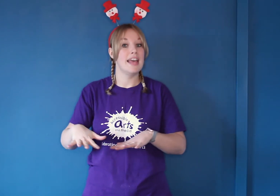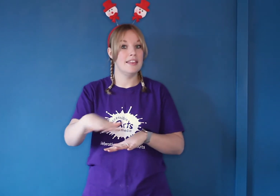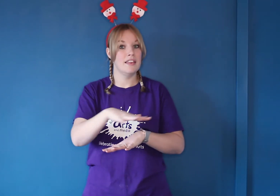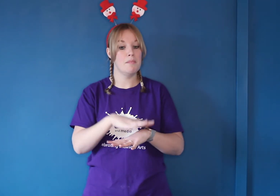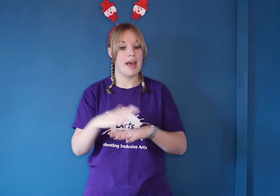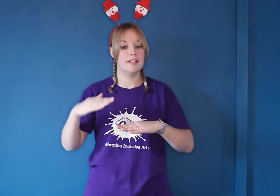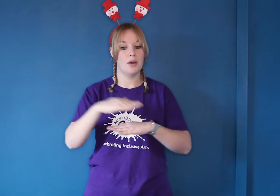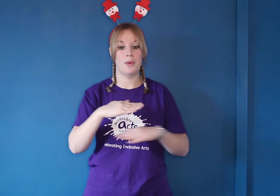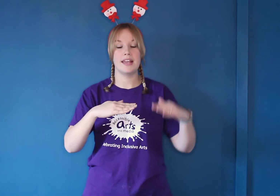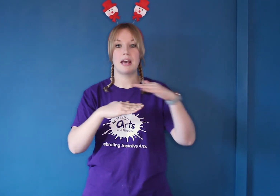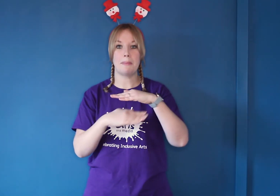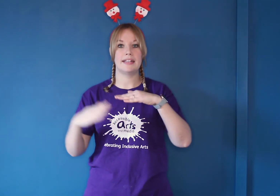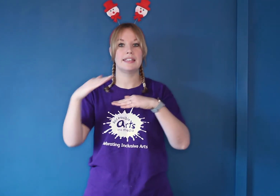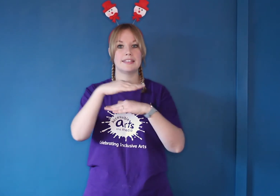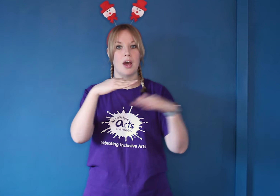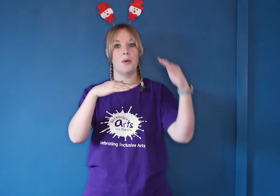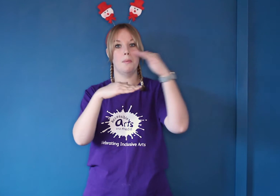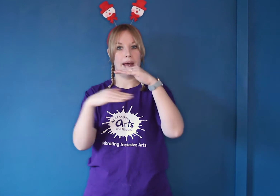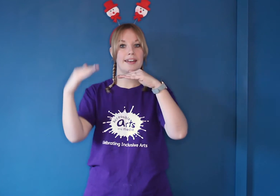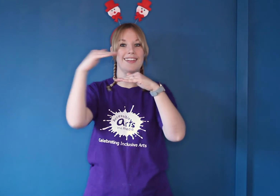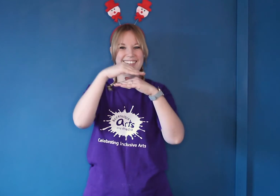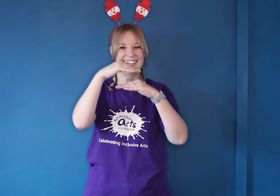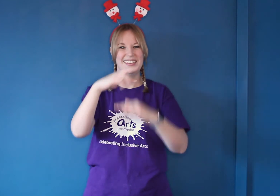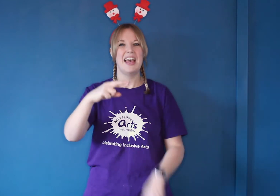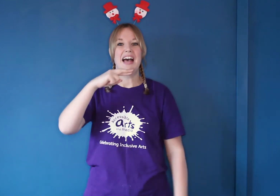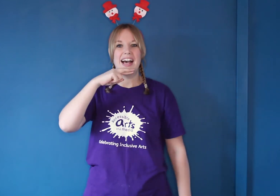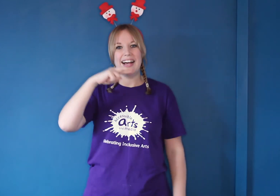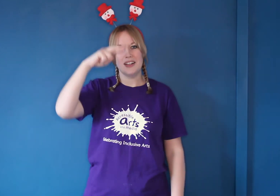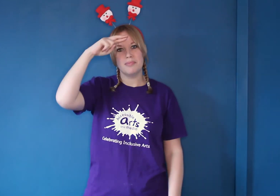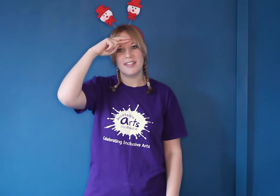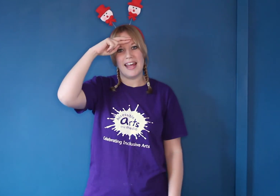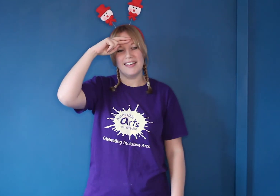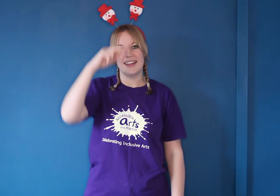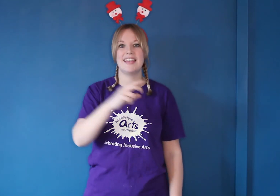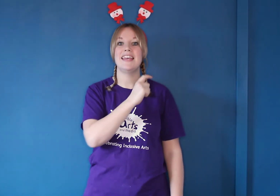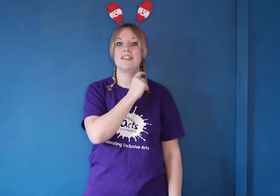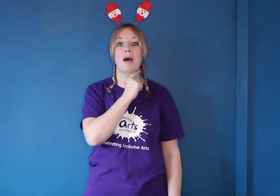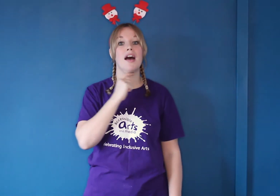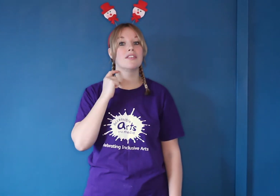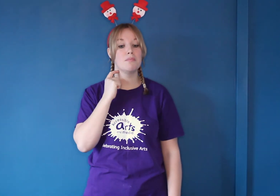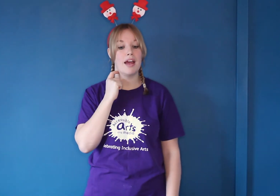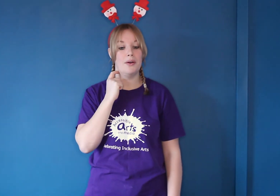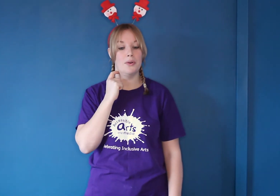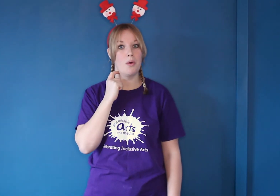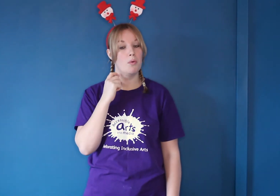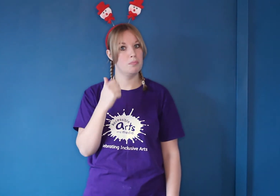In the meadow we can build a snowman. And pretend that he is Parson Brown.